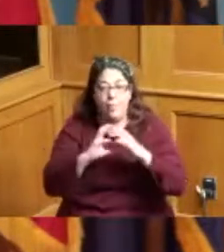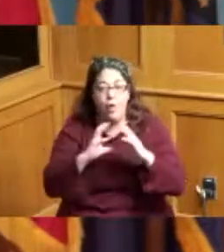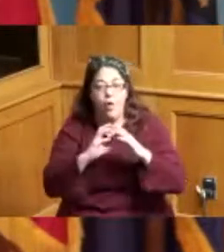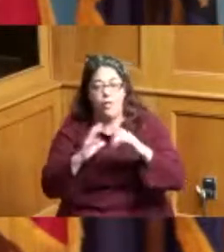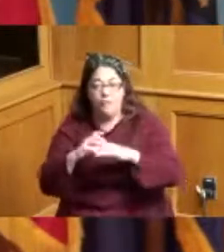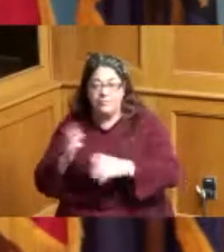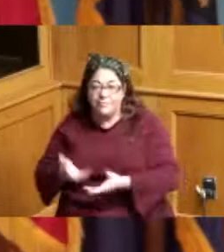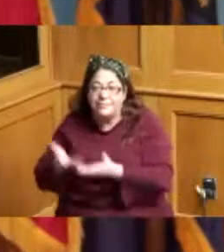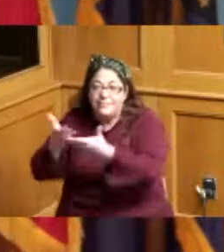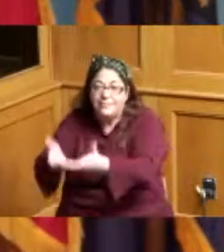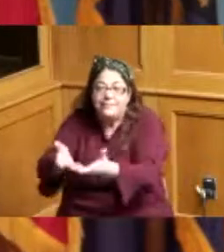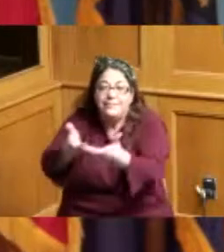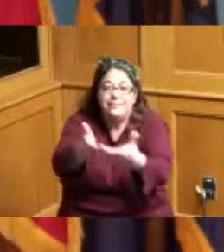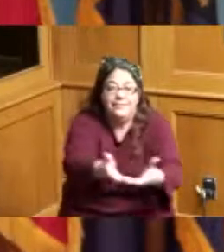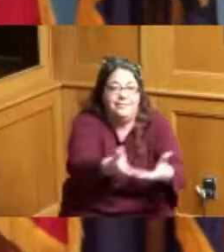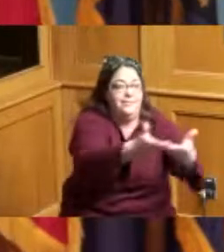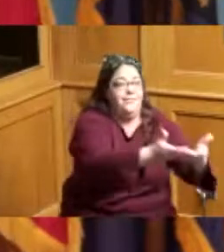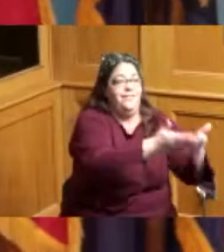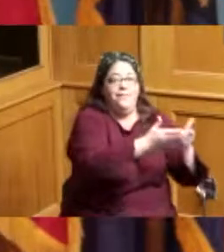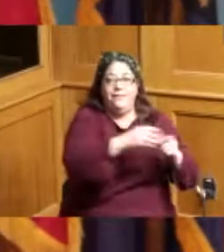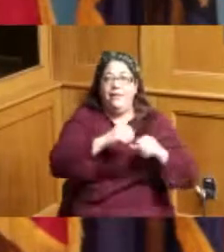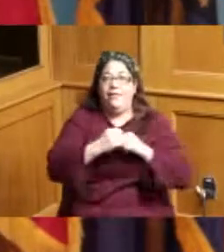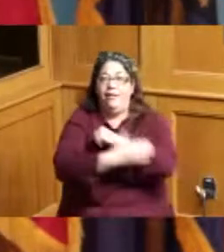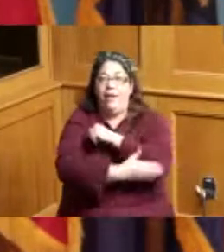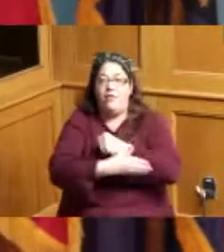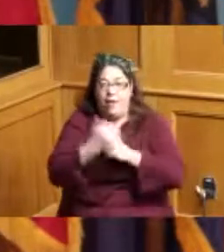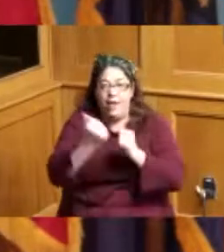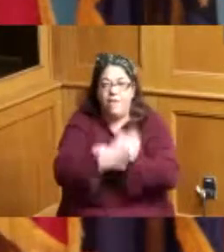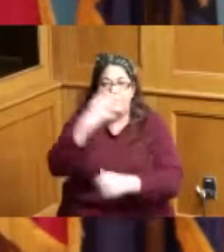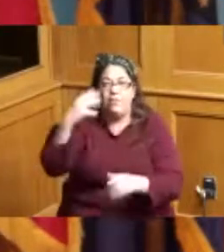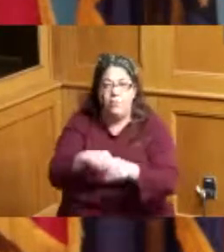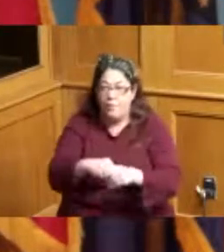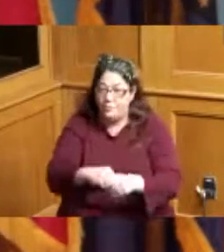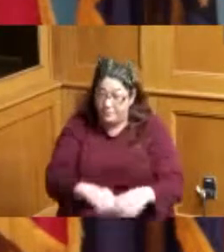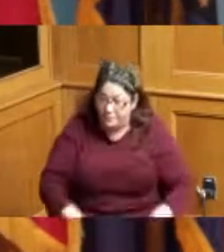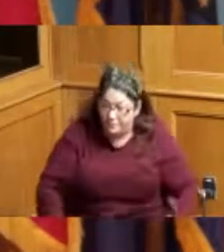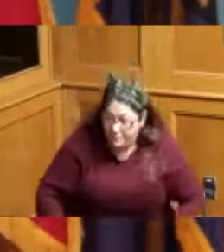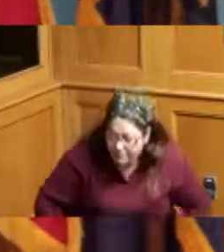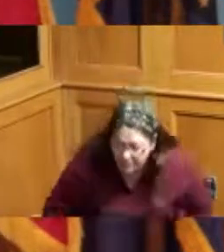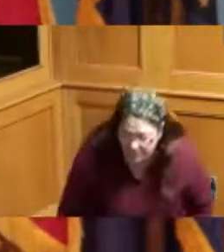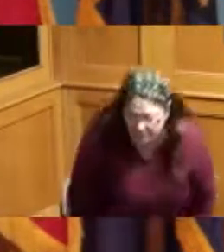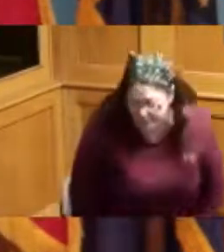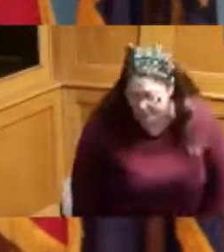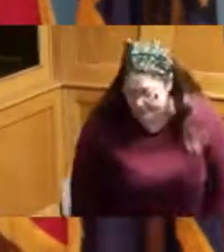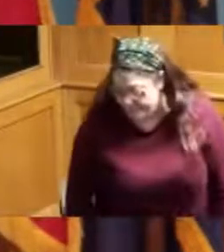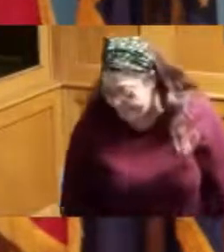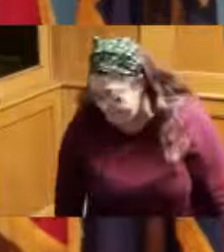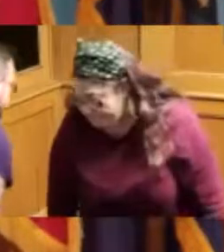so that everybody's a part of this so the the the vision is that we create this unofficial